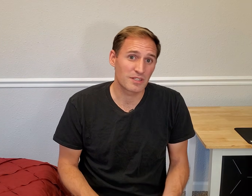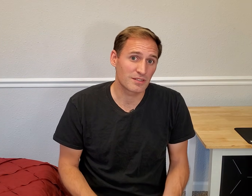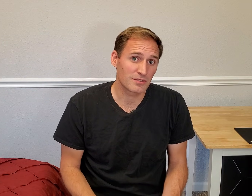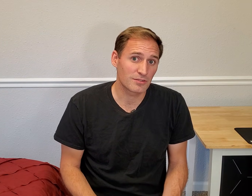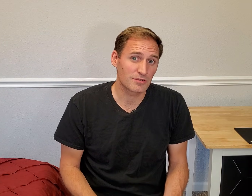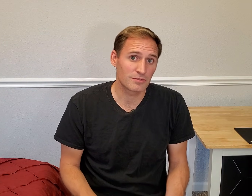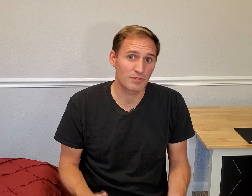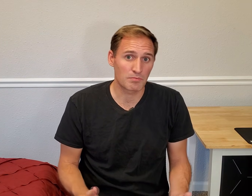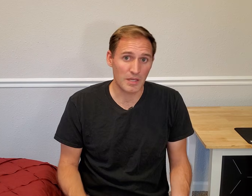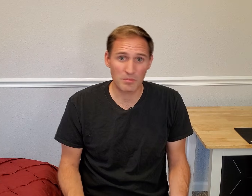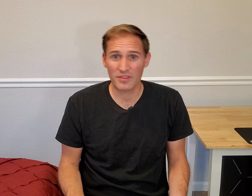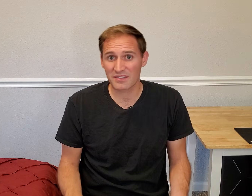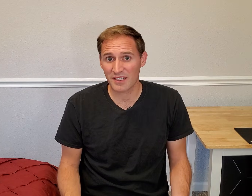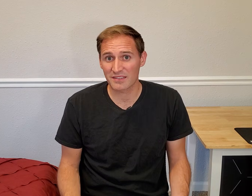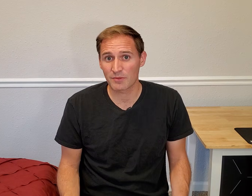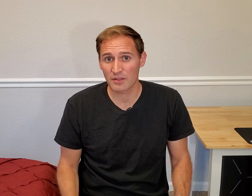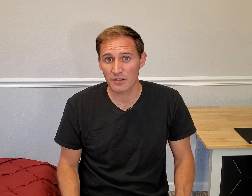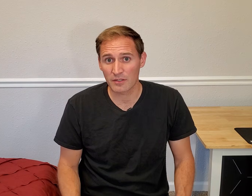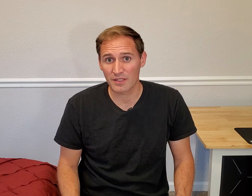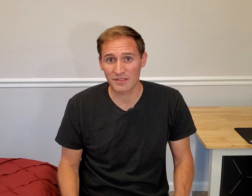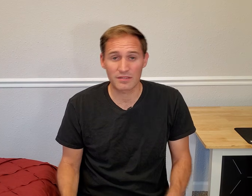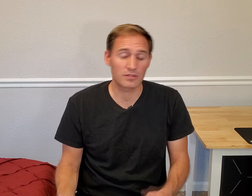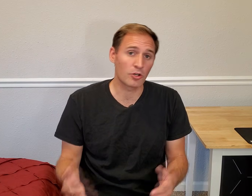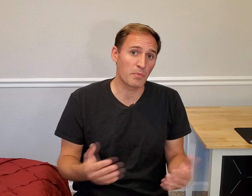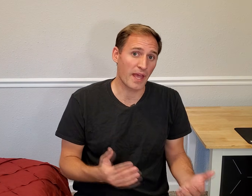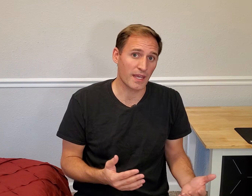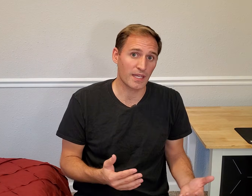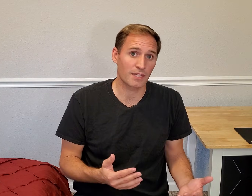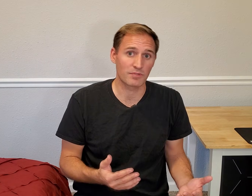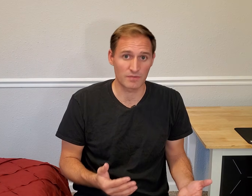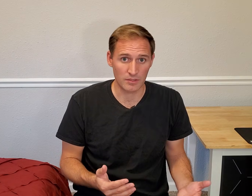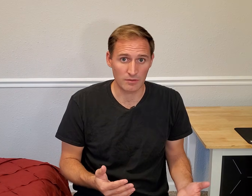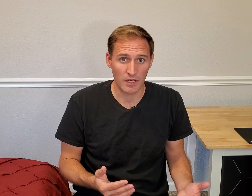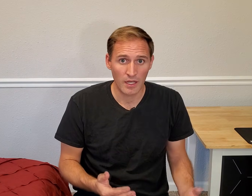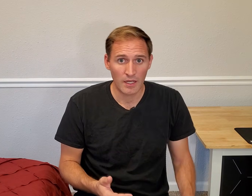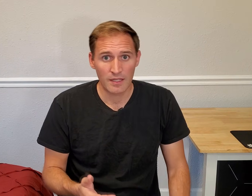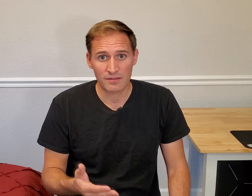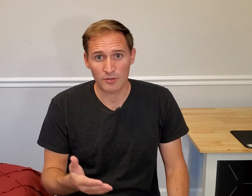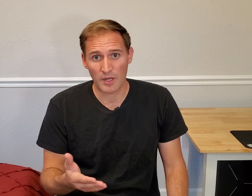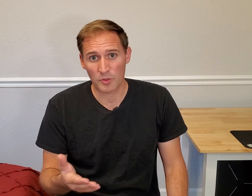we can do to remember the signs that we learn is to go back and review. So I'm